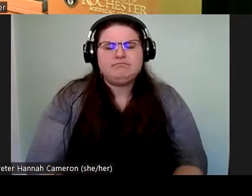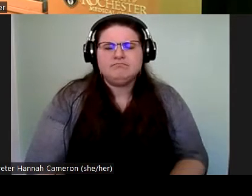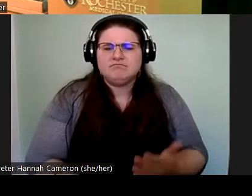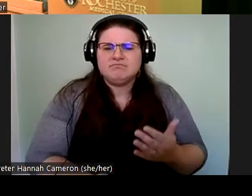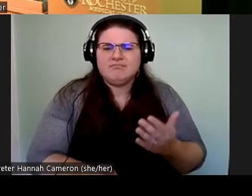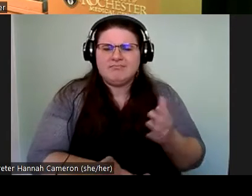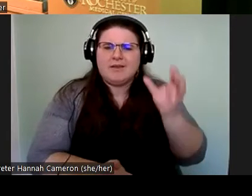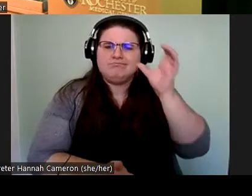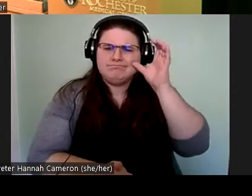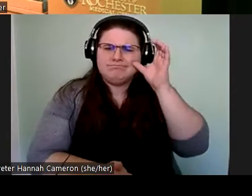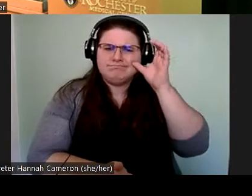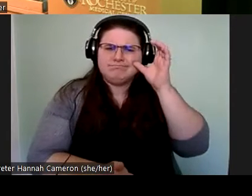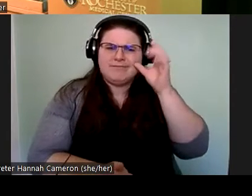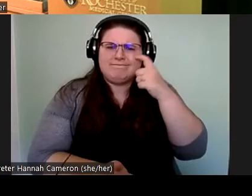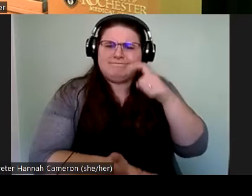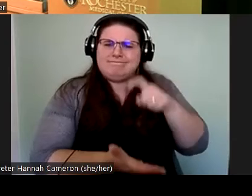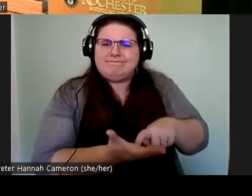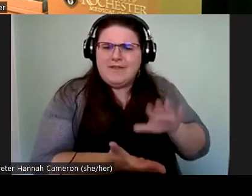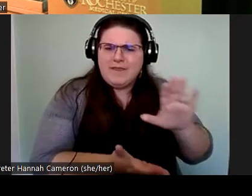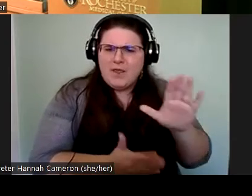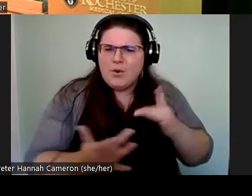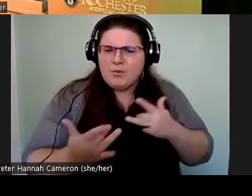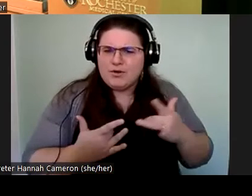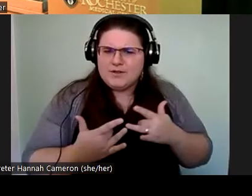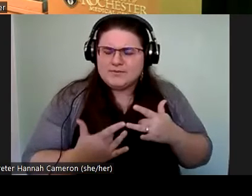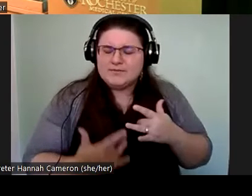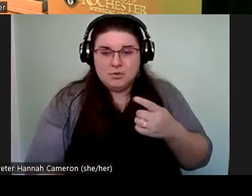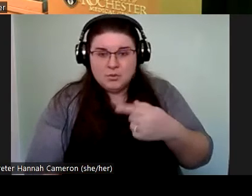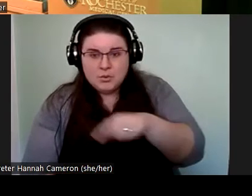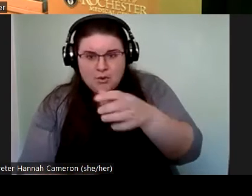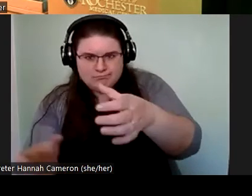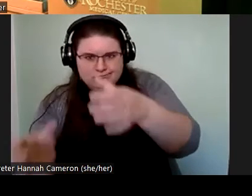it's not just kind of brushing them off again you know a lot about these illnesses they don't and so